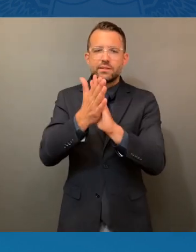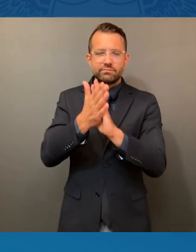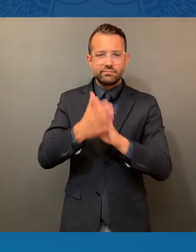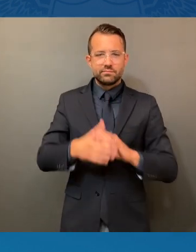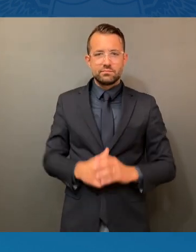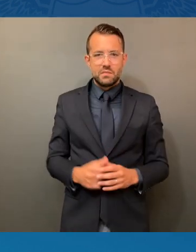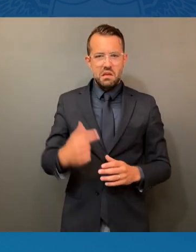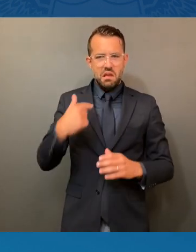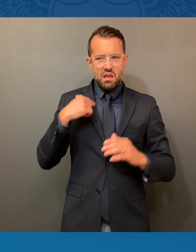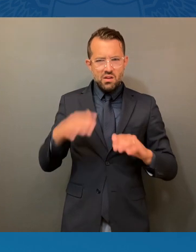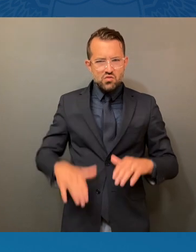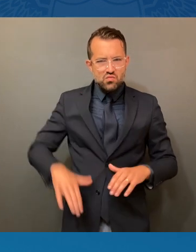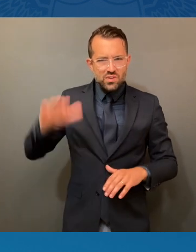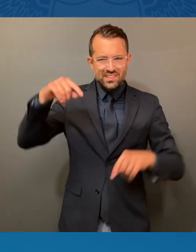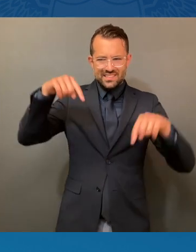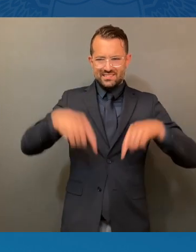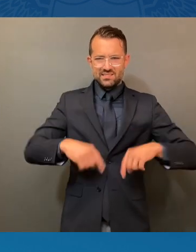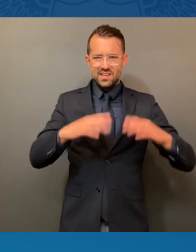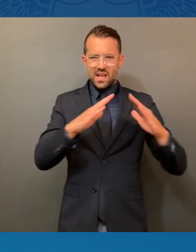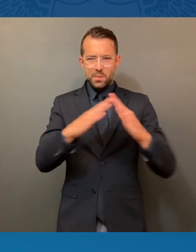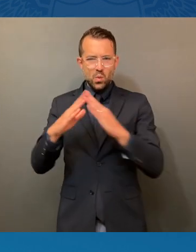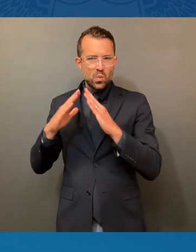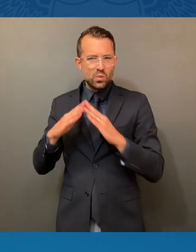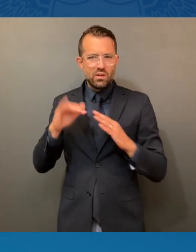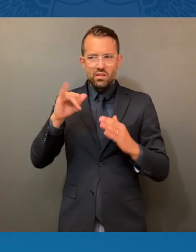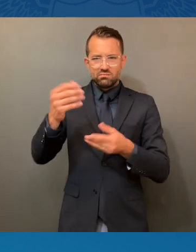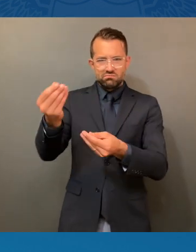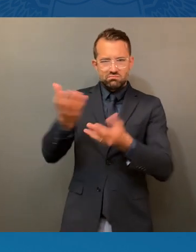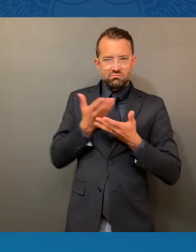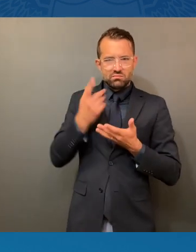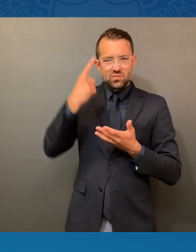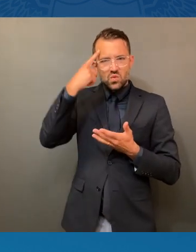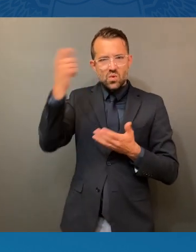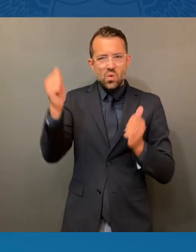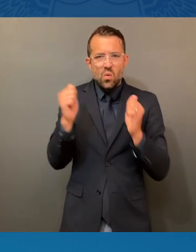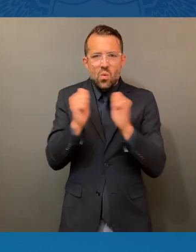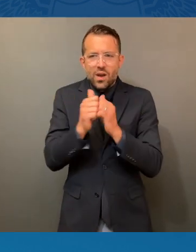"Dream with ambition. Lead with conviction."